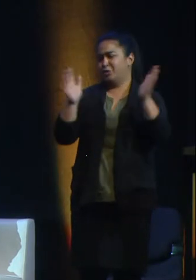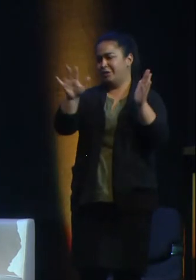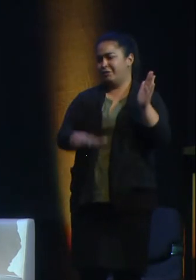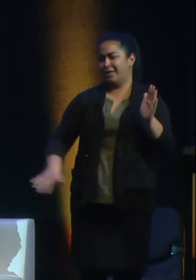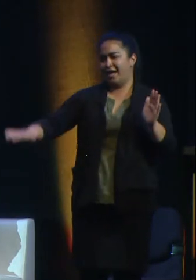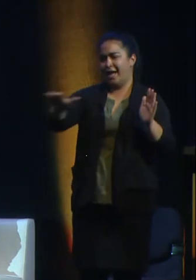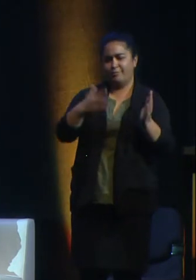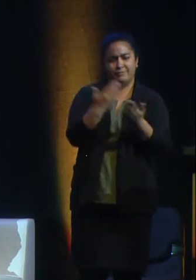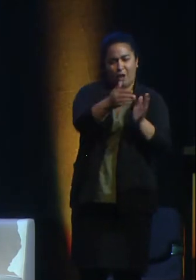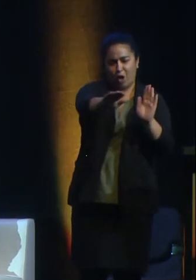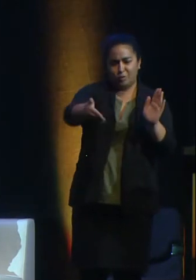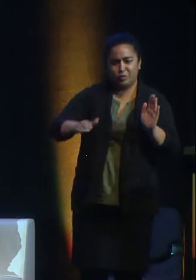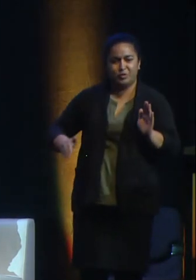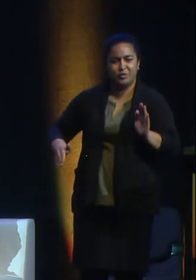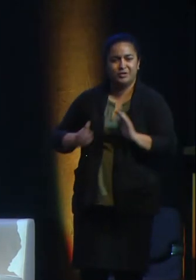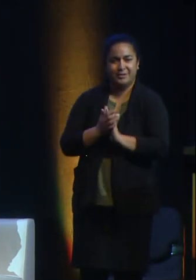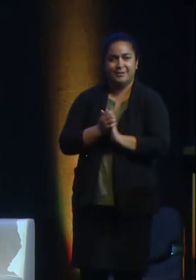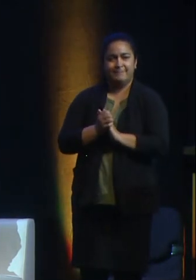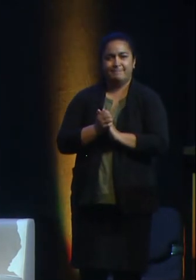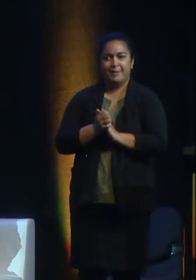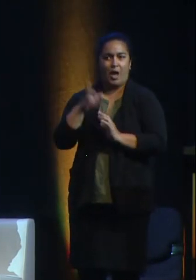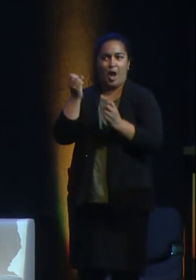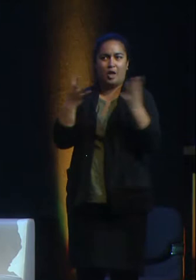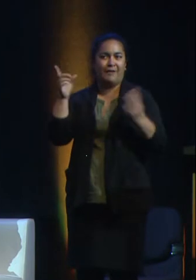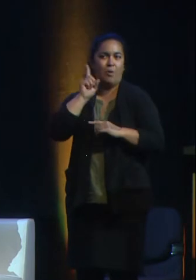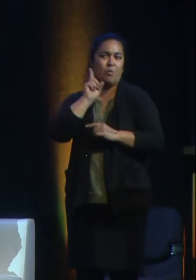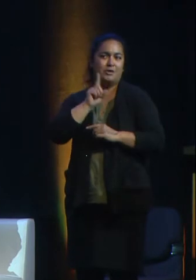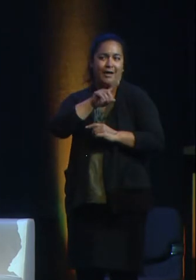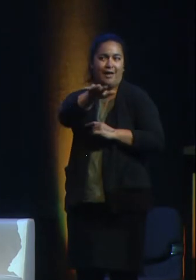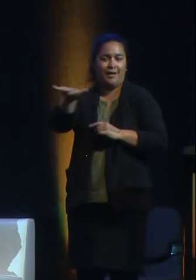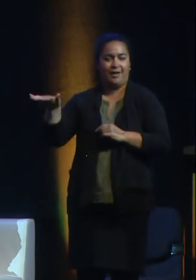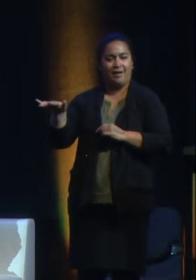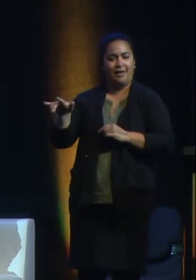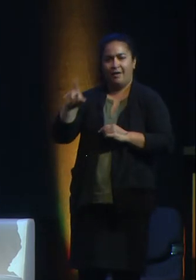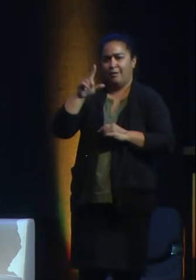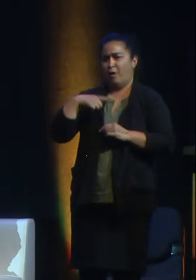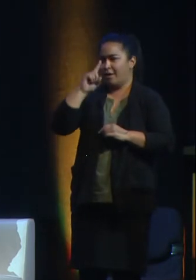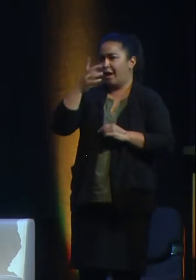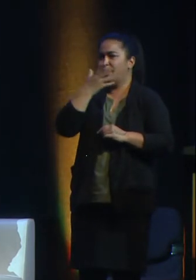on three sides anyway, by water so why can't we use wave and tide, why can't we harness